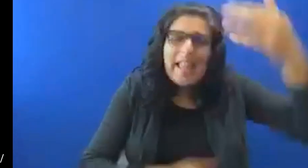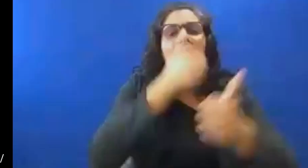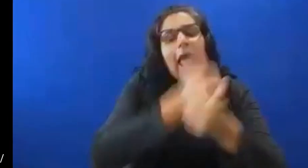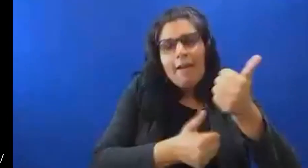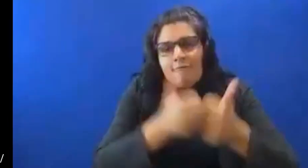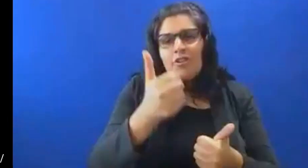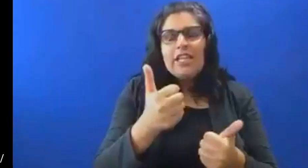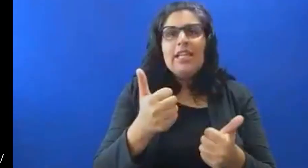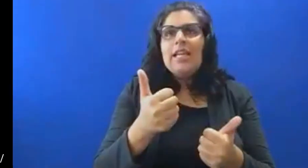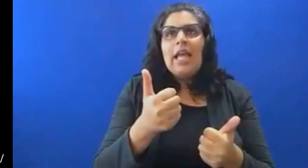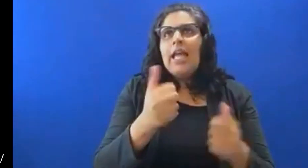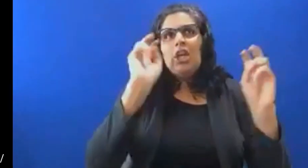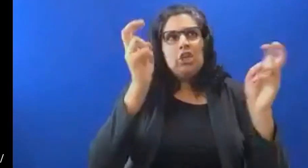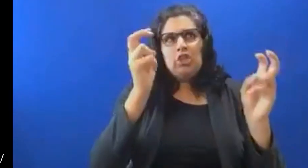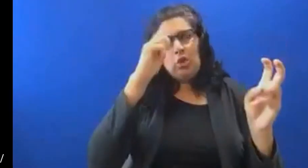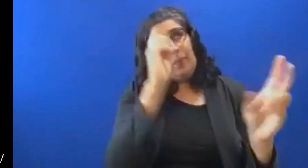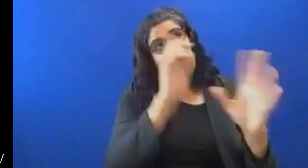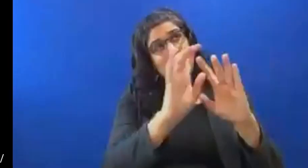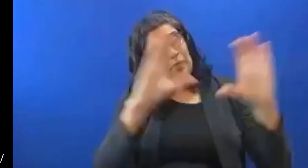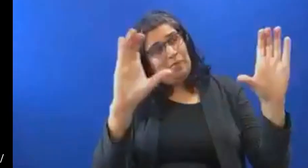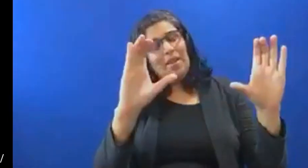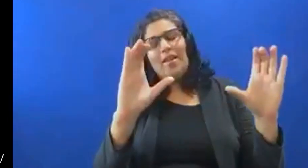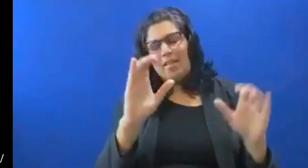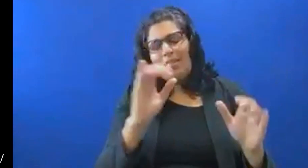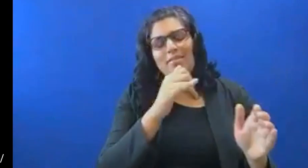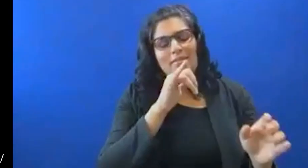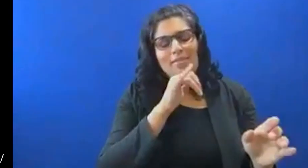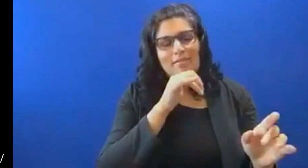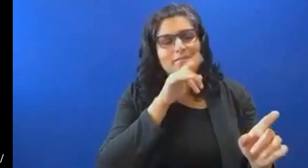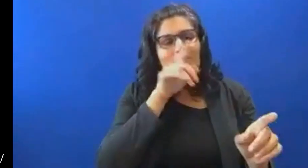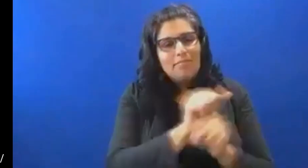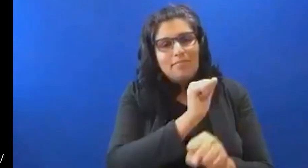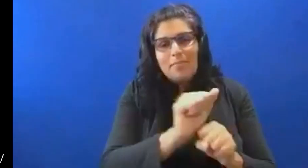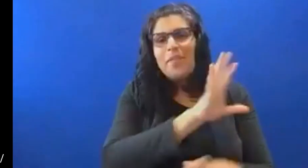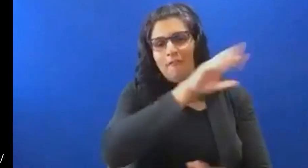But right now, the systems that we have in place don't recognize that disabled people